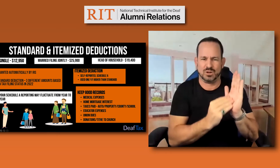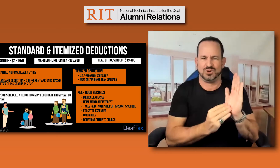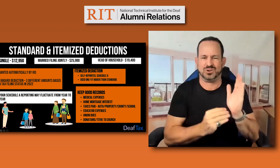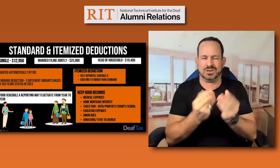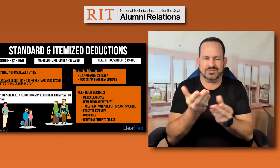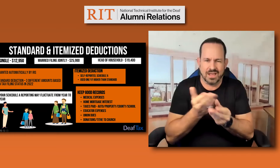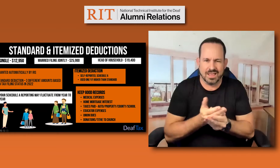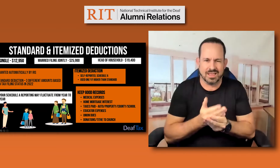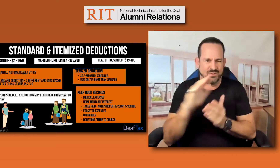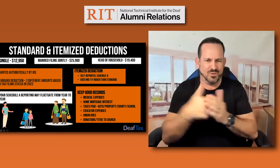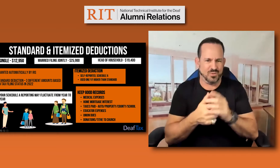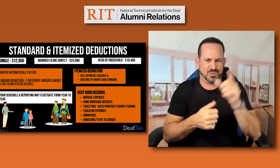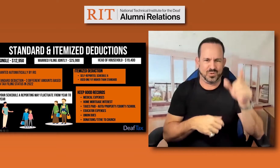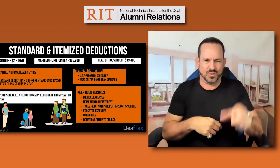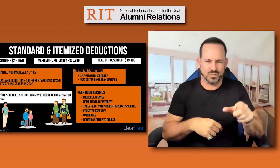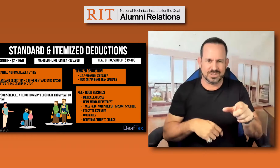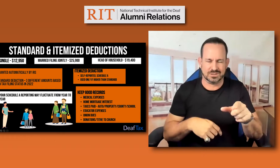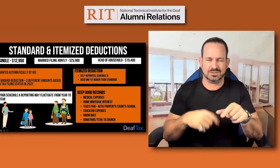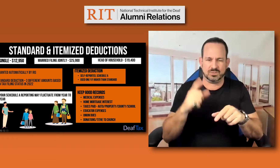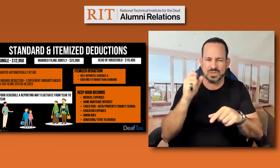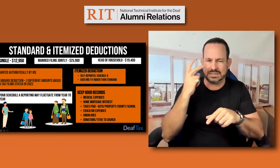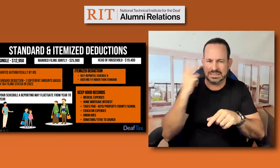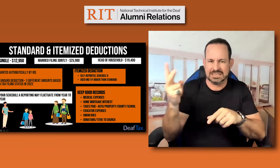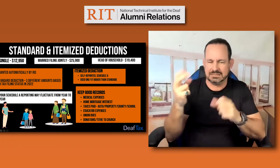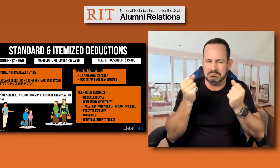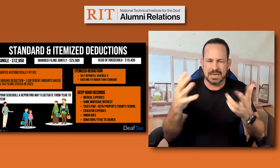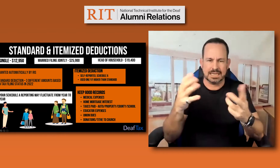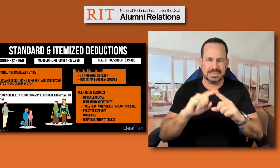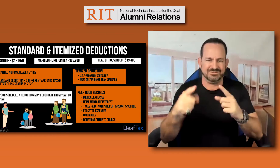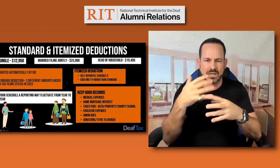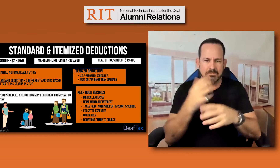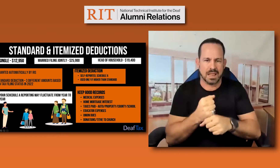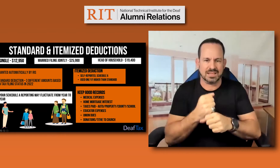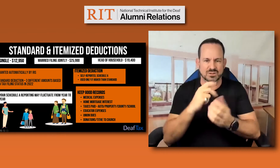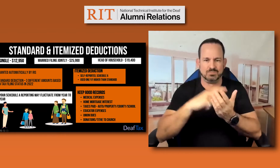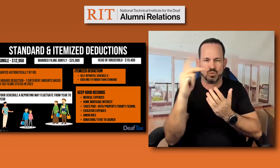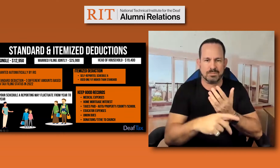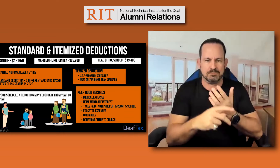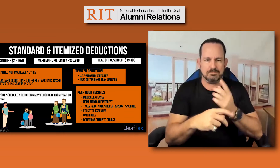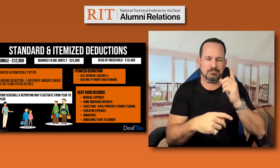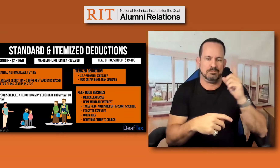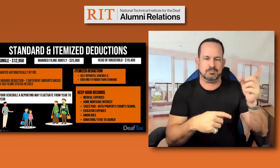And the most important thing is you do need to keep your records. You need to keep all of these in a file...